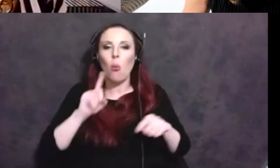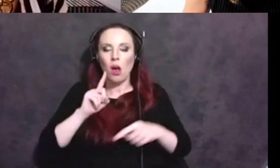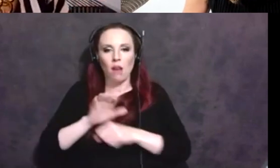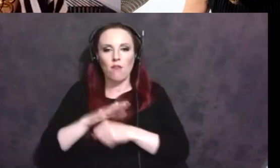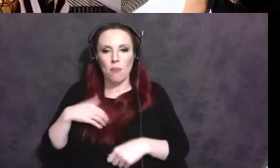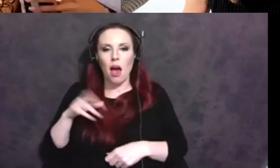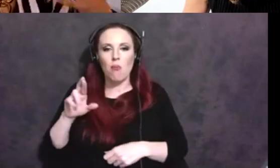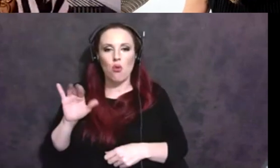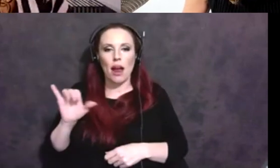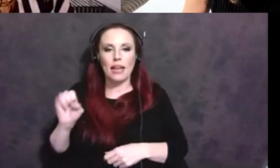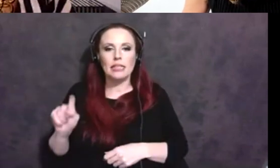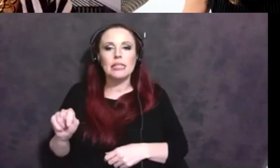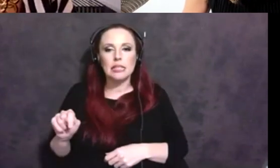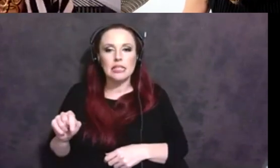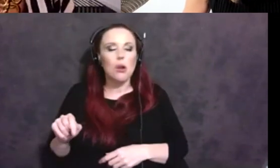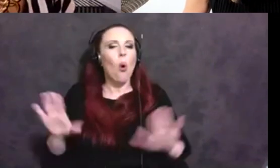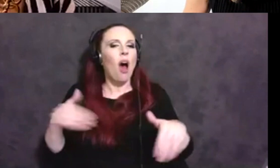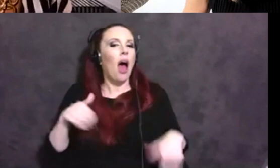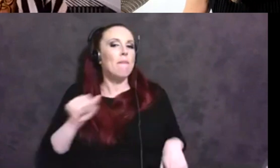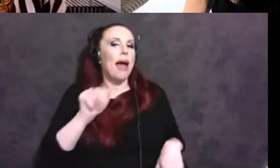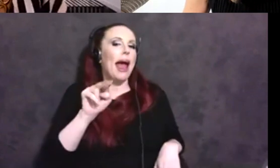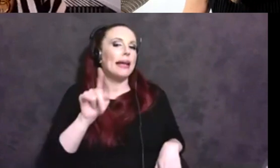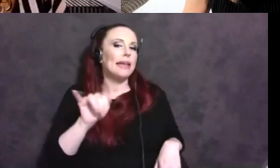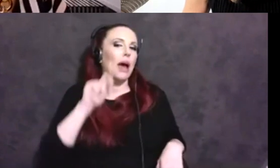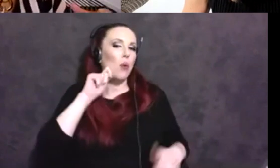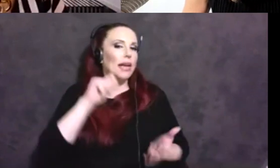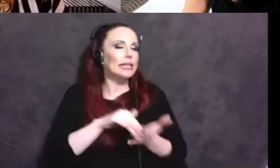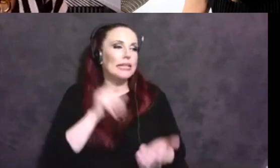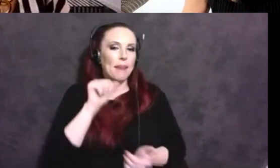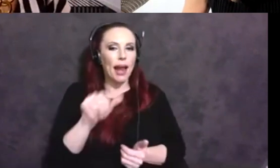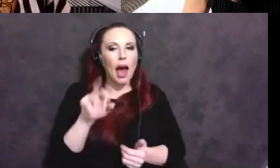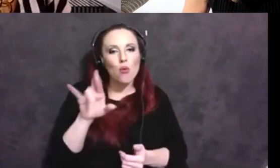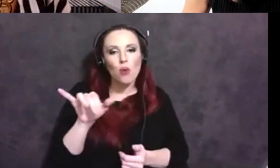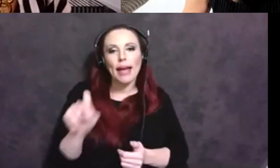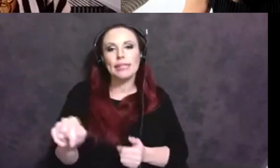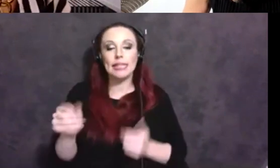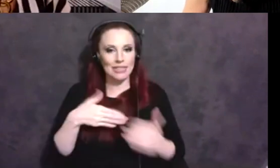to reveal the darkness that I hold within my mind and my body around other people, that